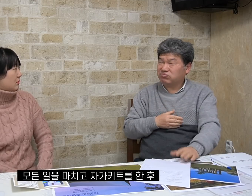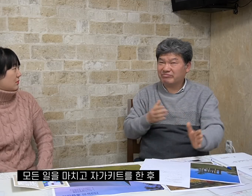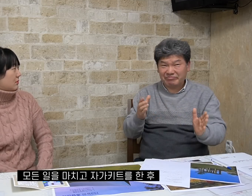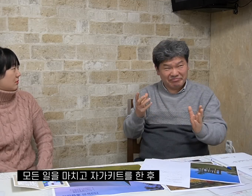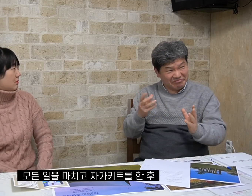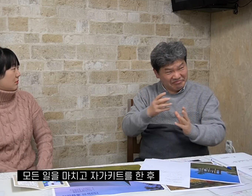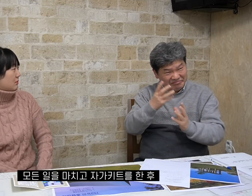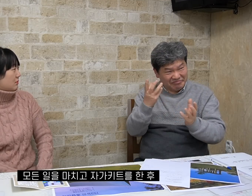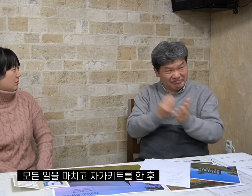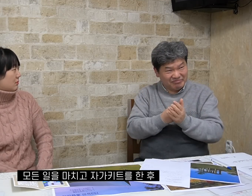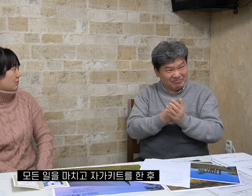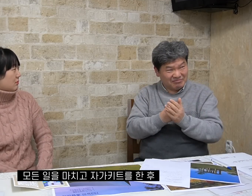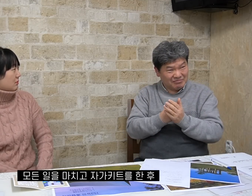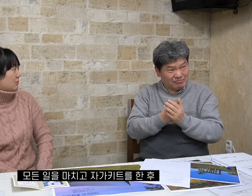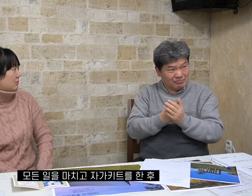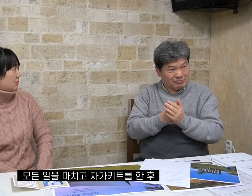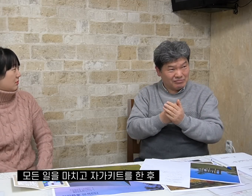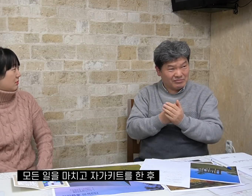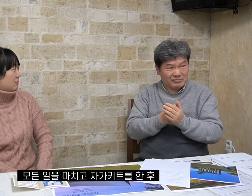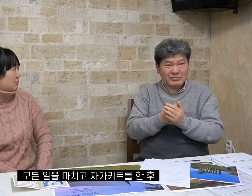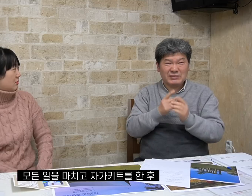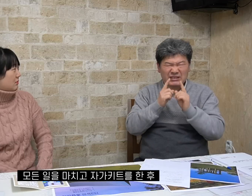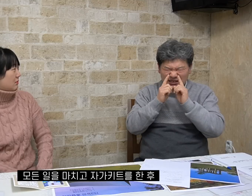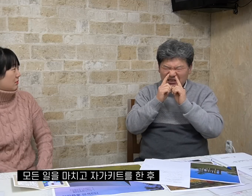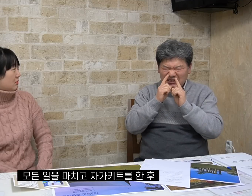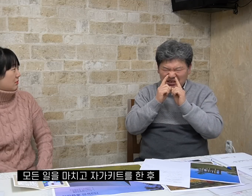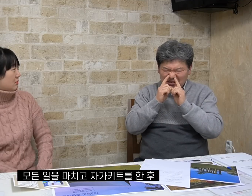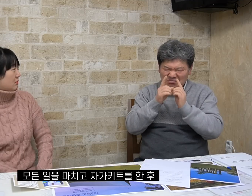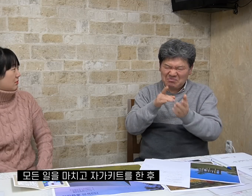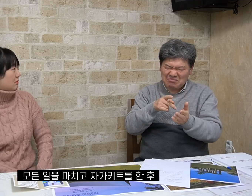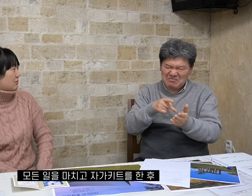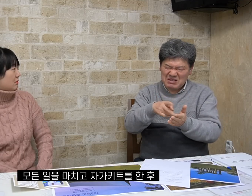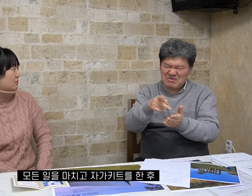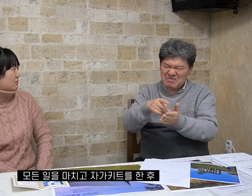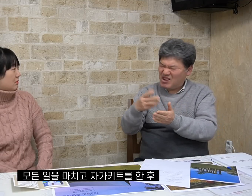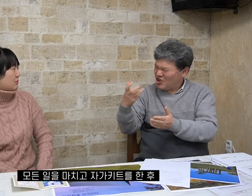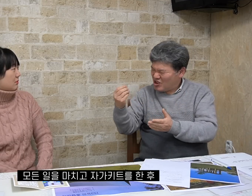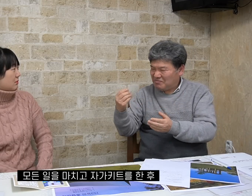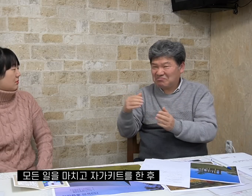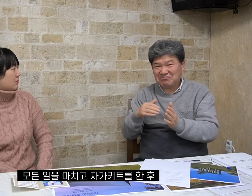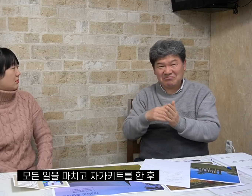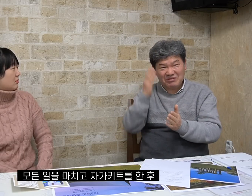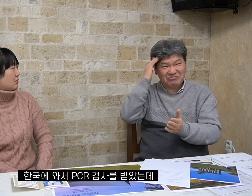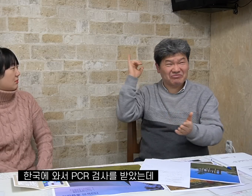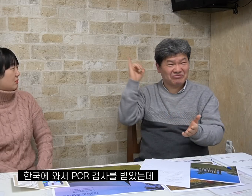After I finished everything and made my own kit,